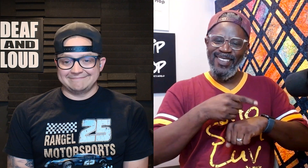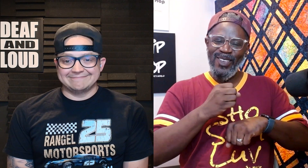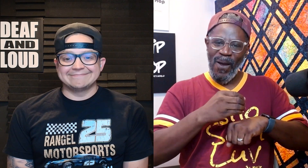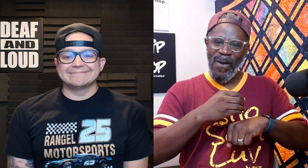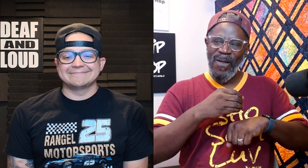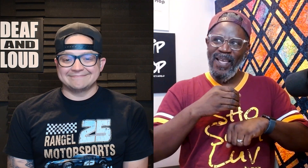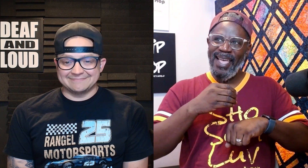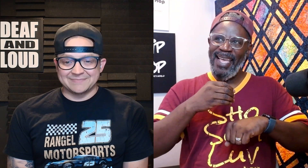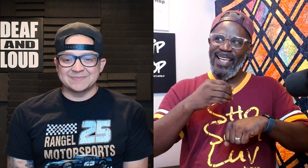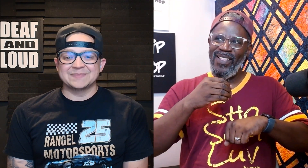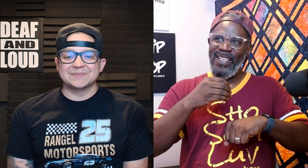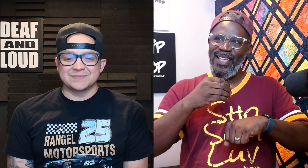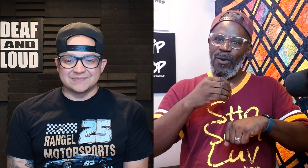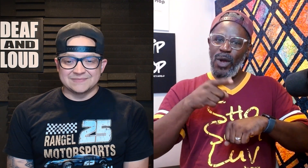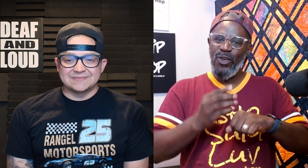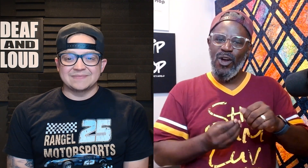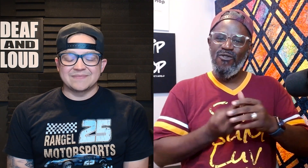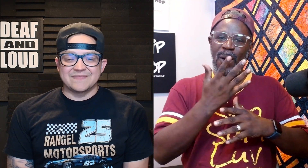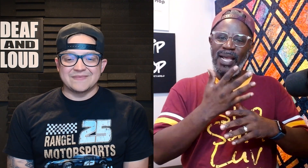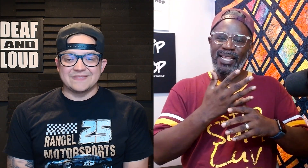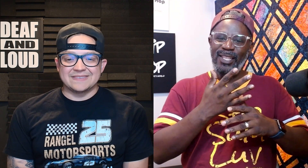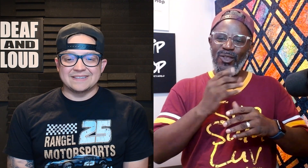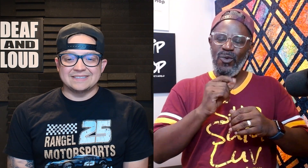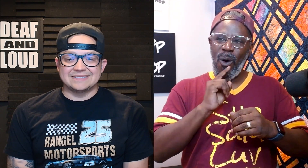So when you're growing, you